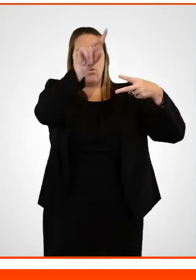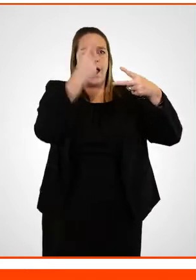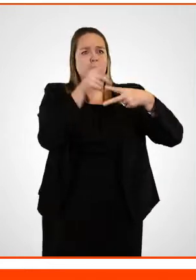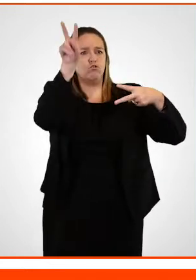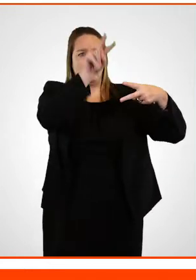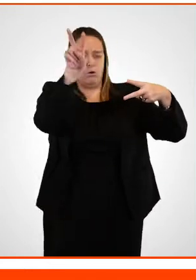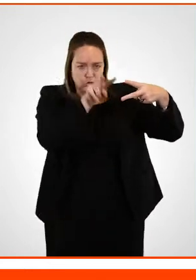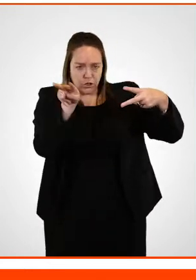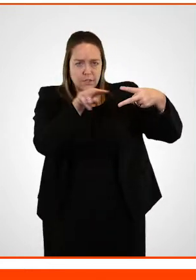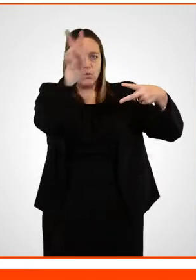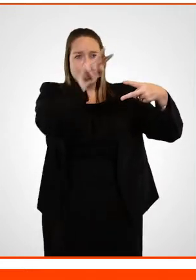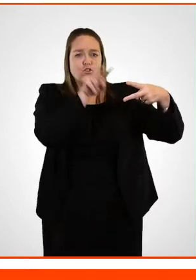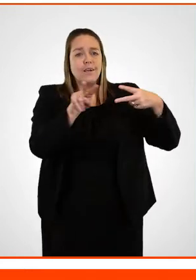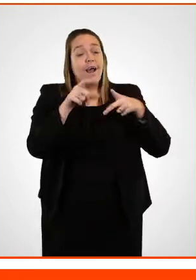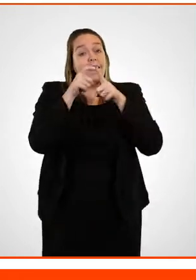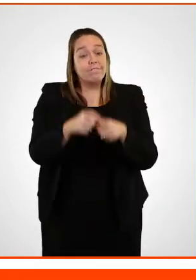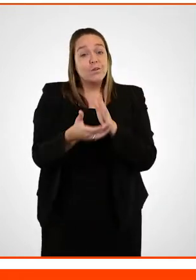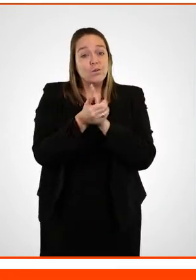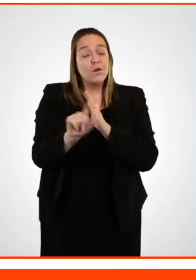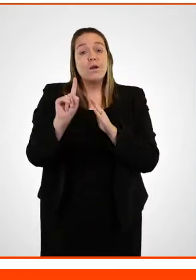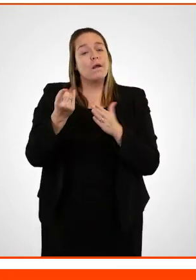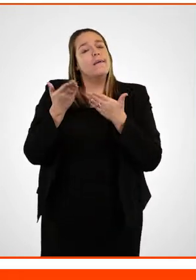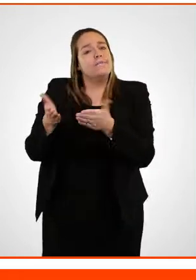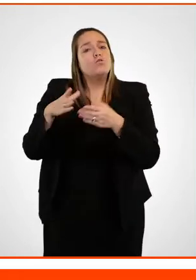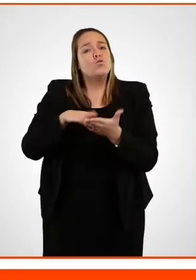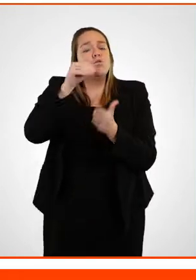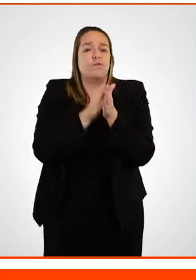This is a very difficult skill, but it's a very motivating skill.